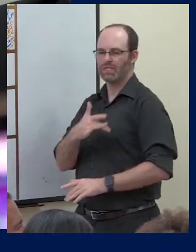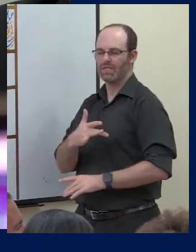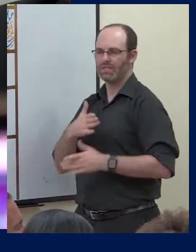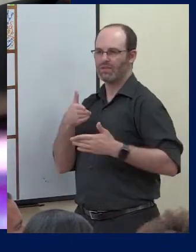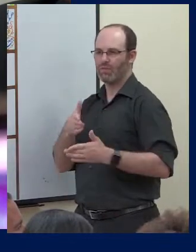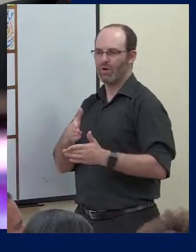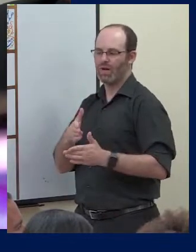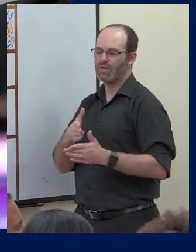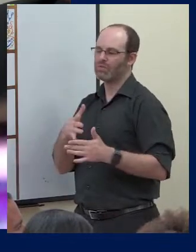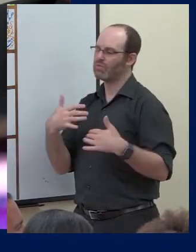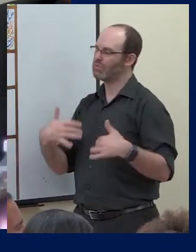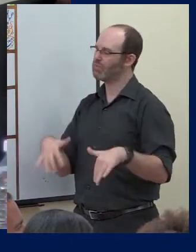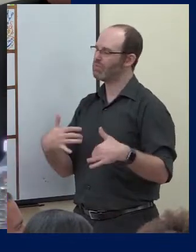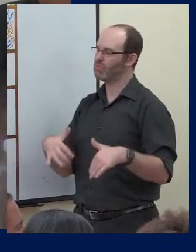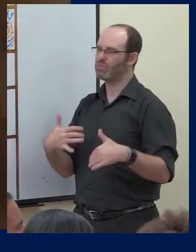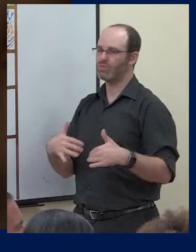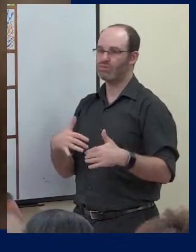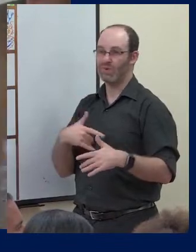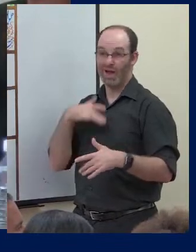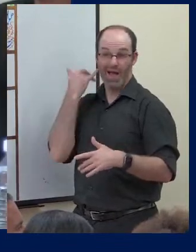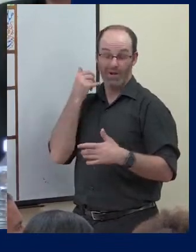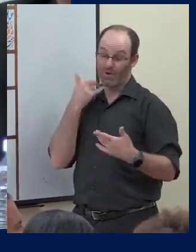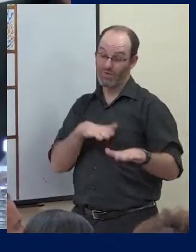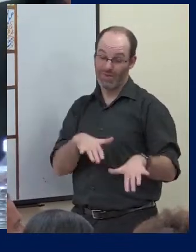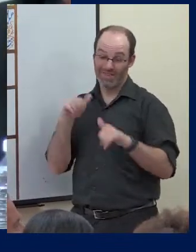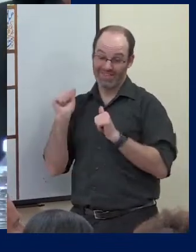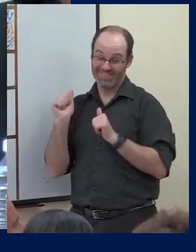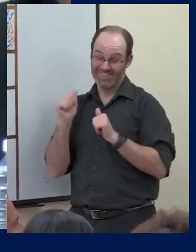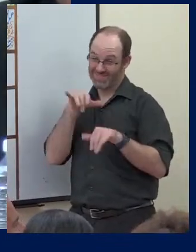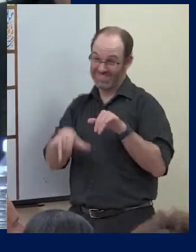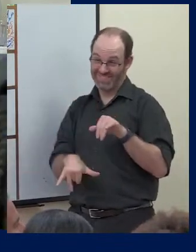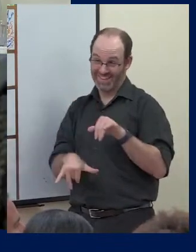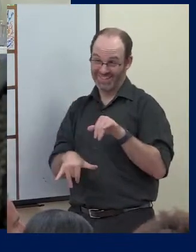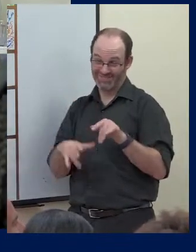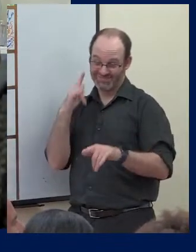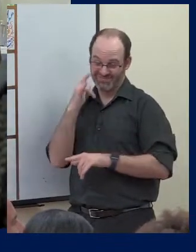while I do not know if you're going to leave --